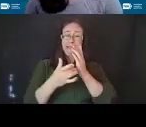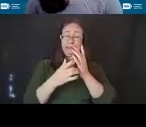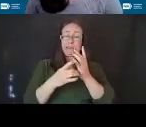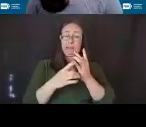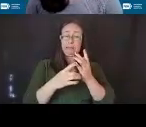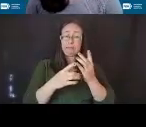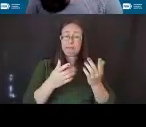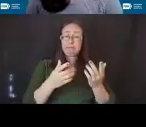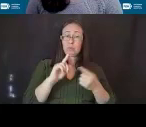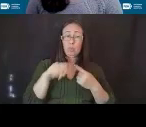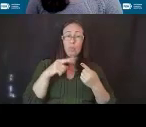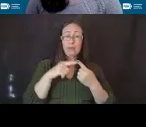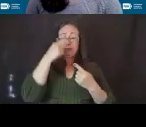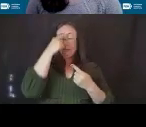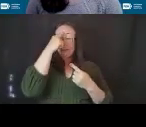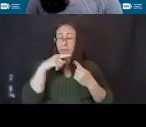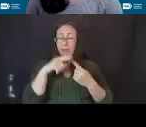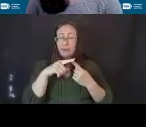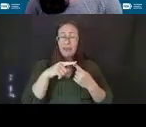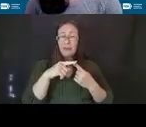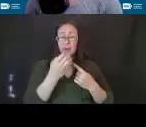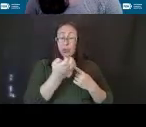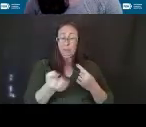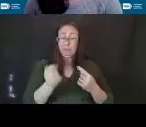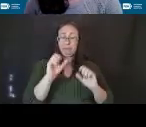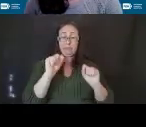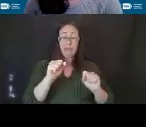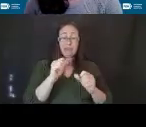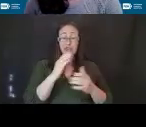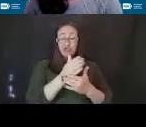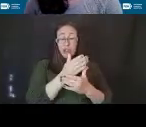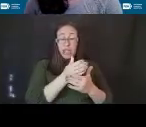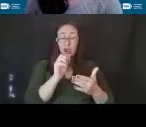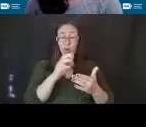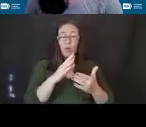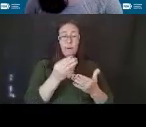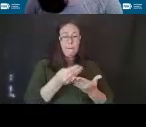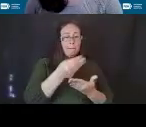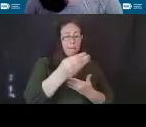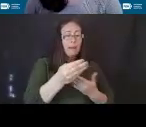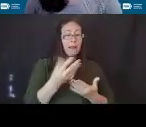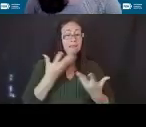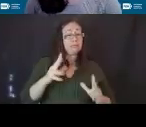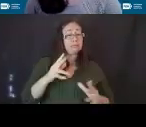However, when you're submitting an application, like for those of you who are postdocs, for example,